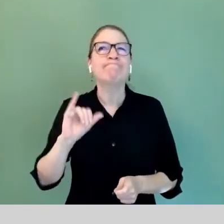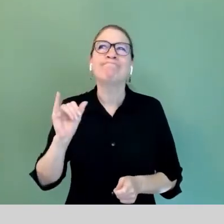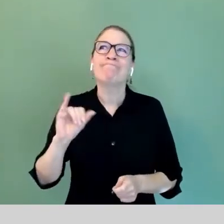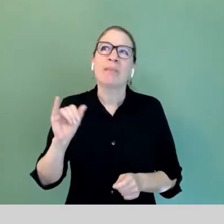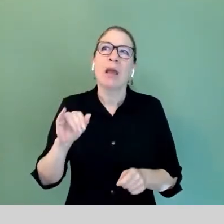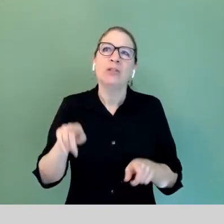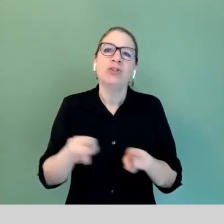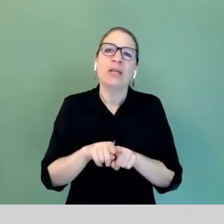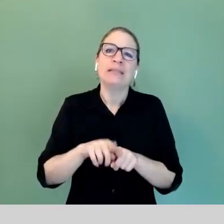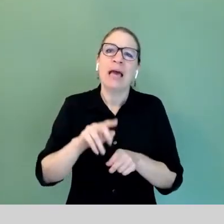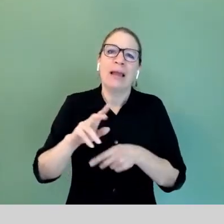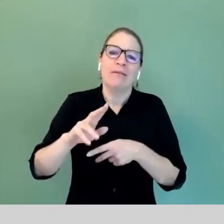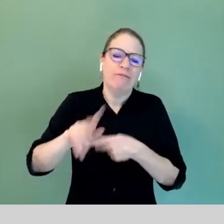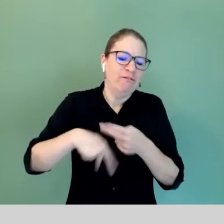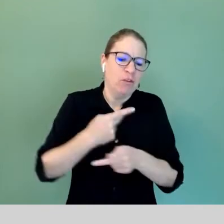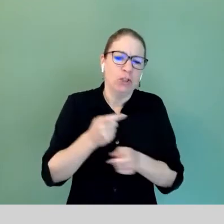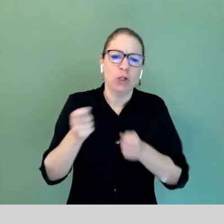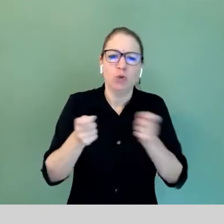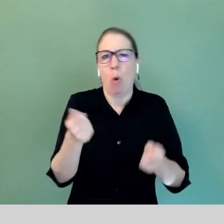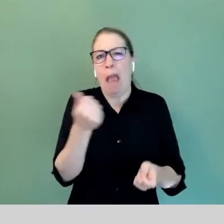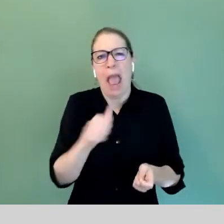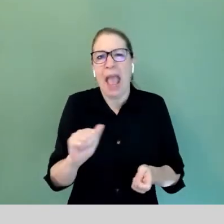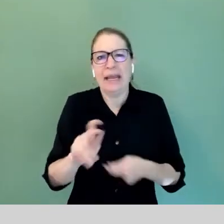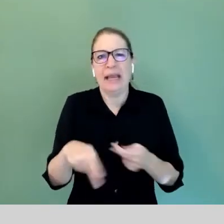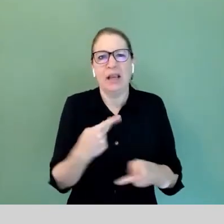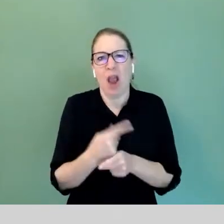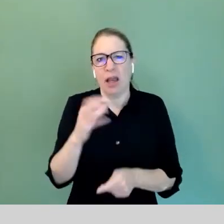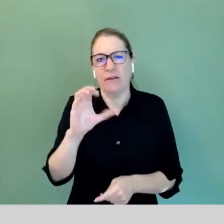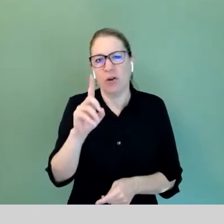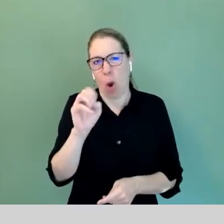as you would version control any kind of code using Git.